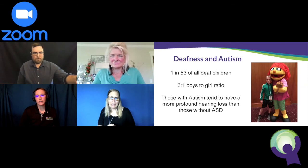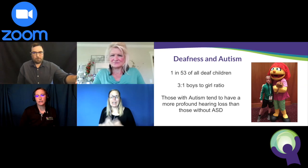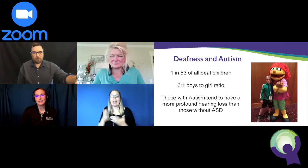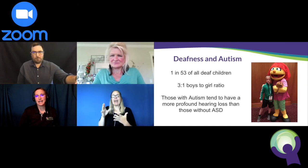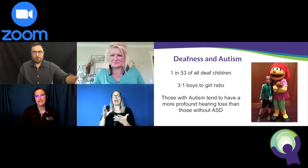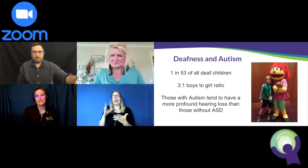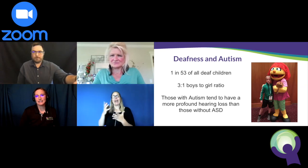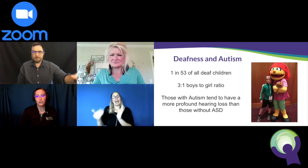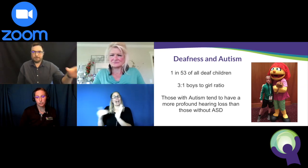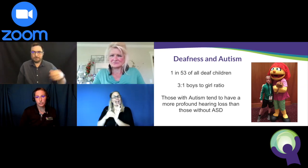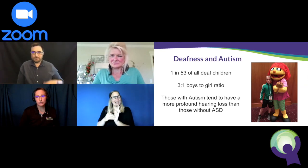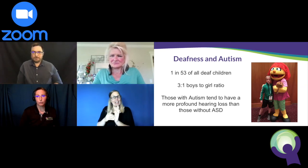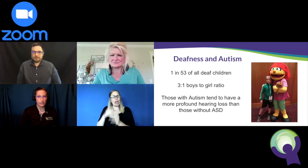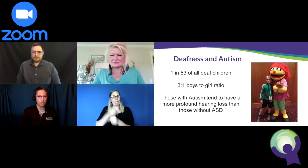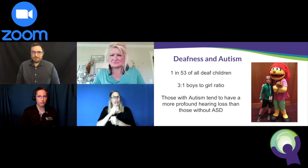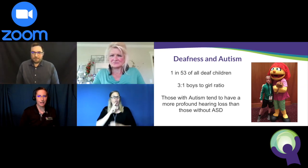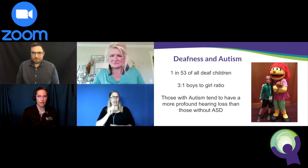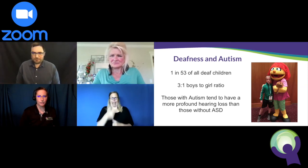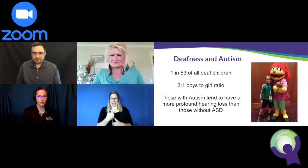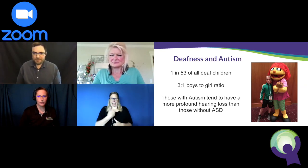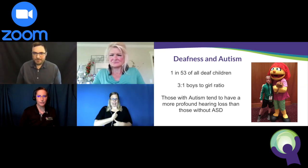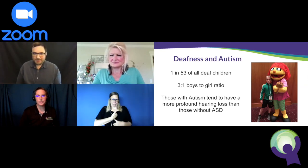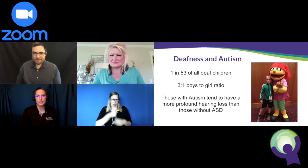it's not self-injurious or injuring others, but I understand how